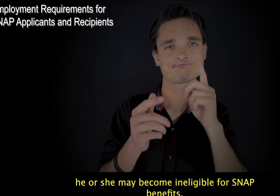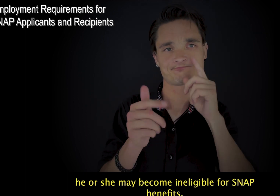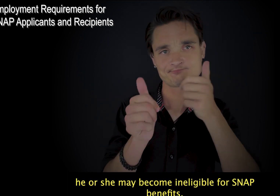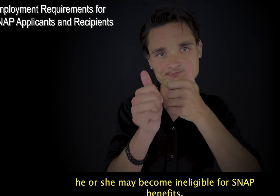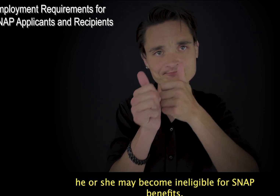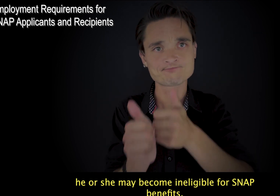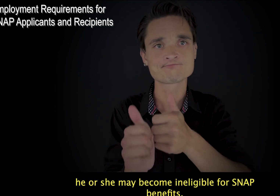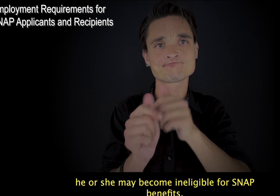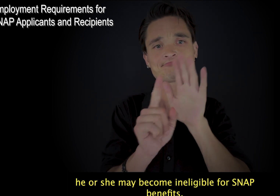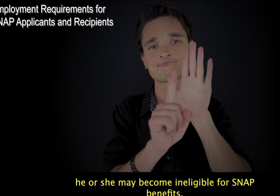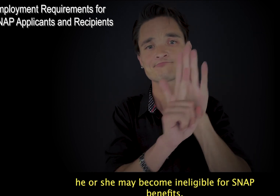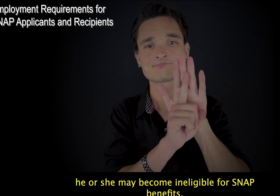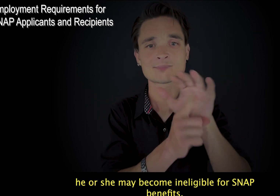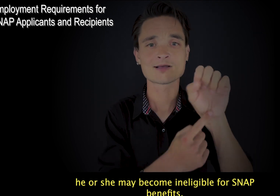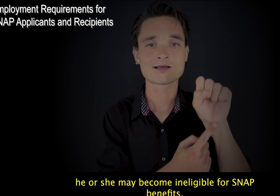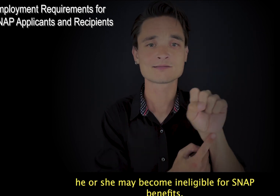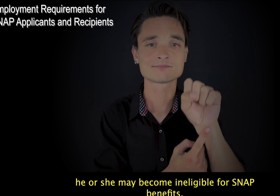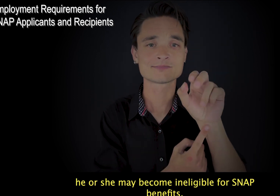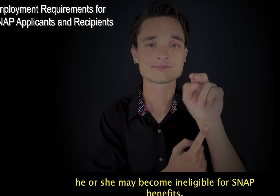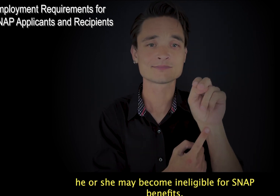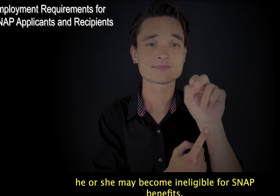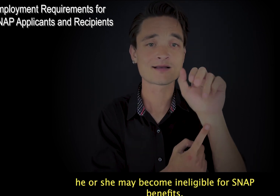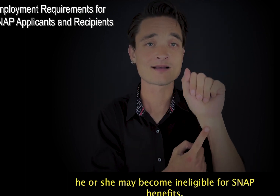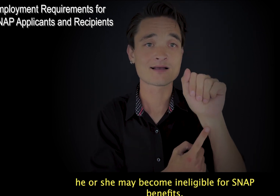he or she may become ineligible for SNAP benefits.